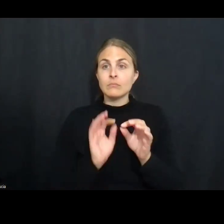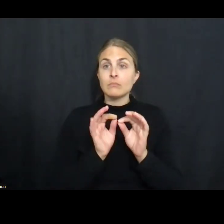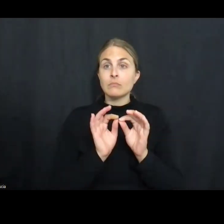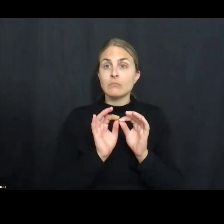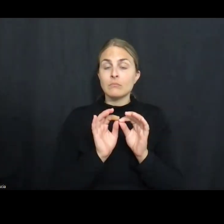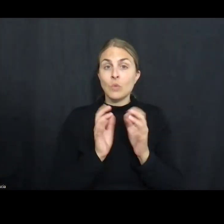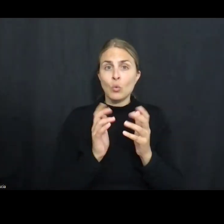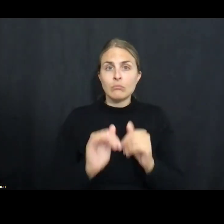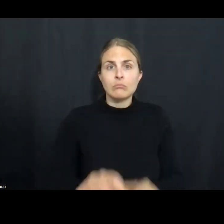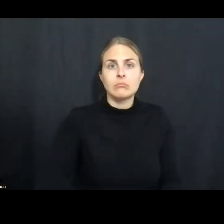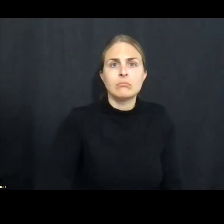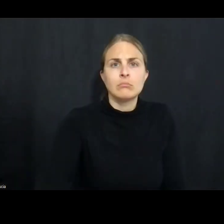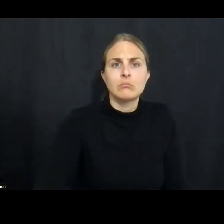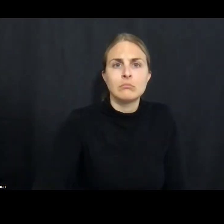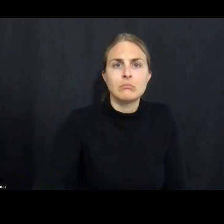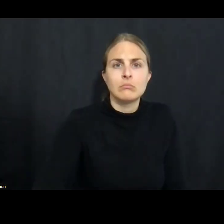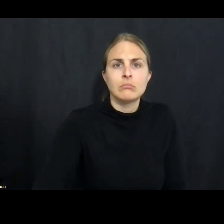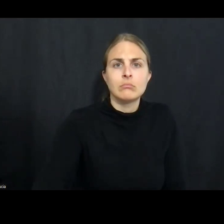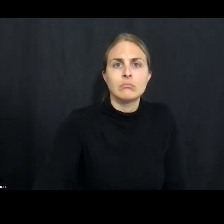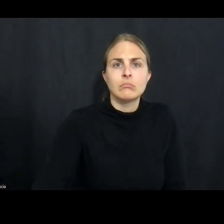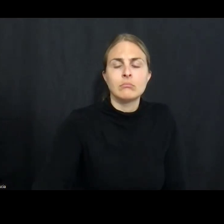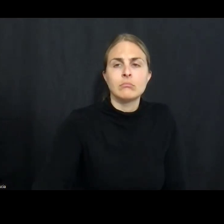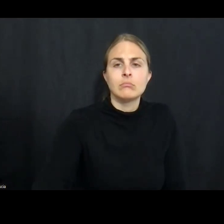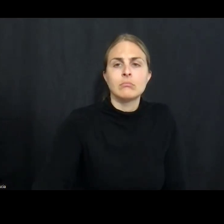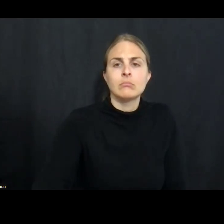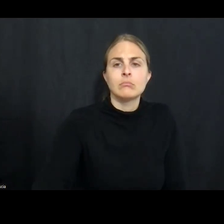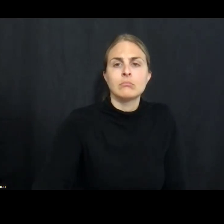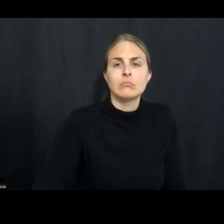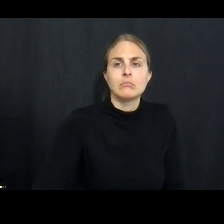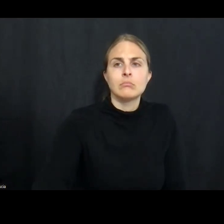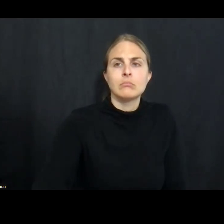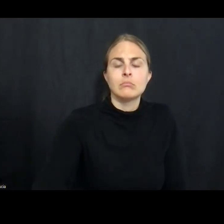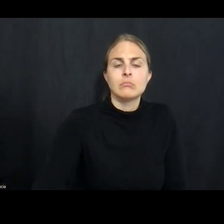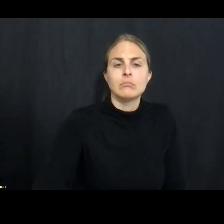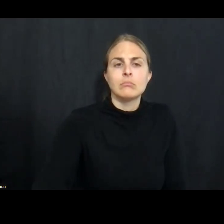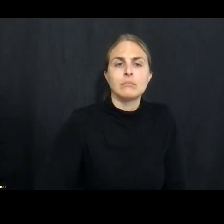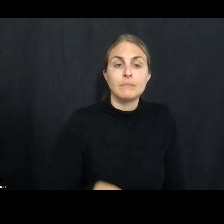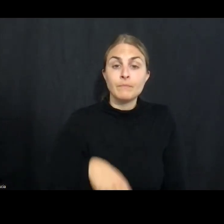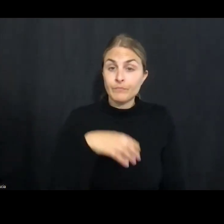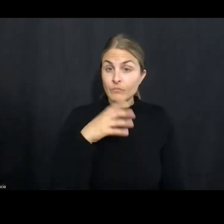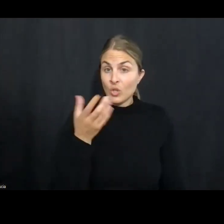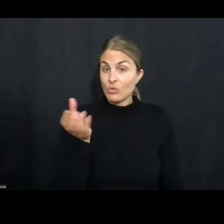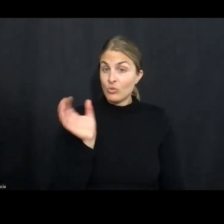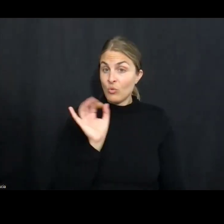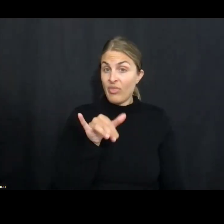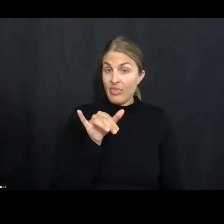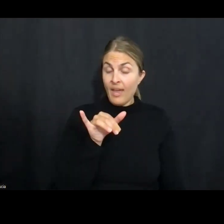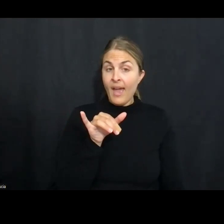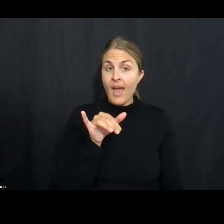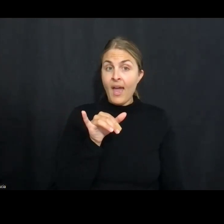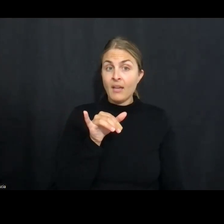kind of concludes everything